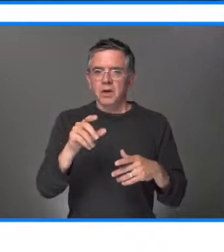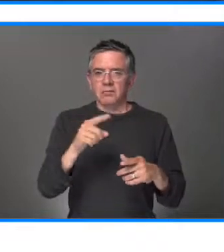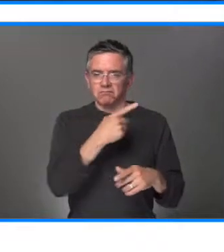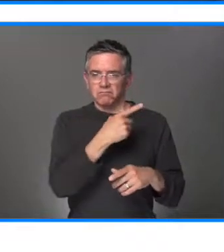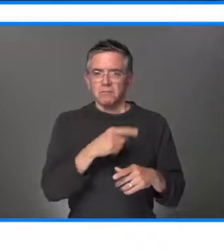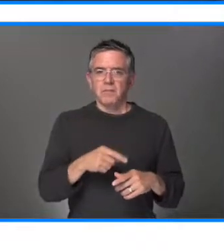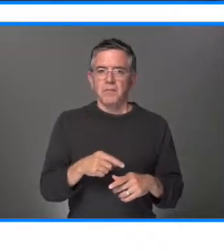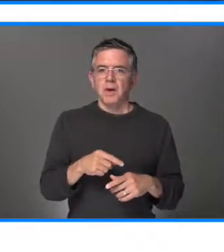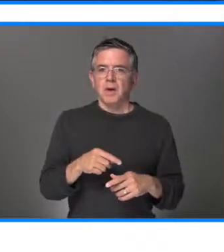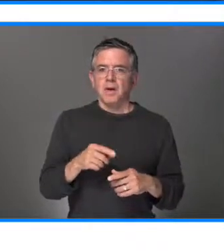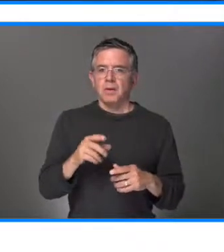www.nwrcwa,